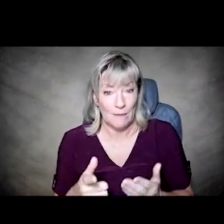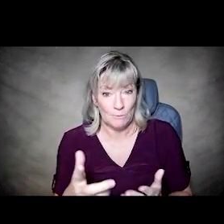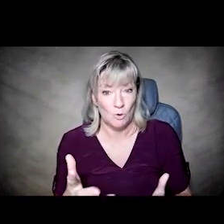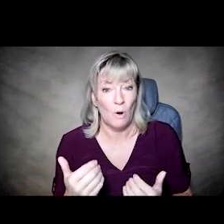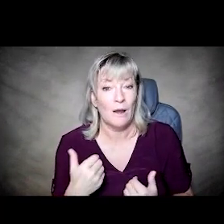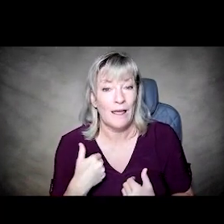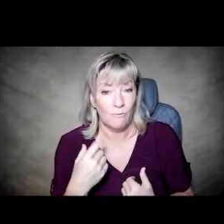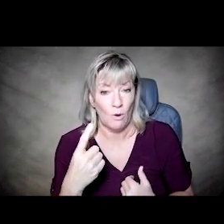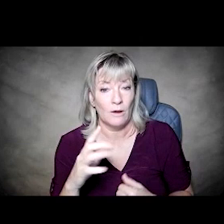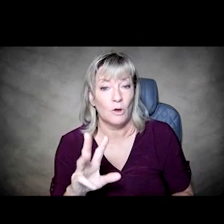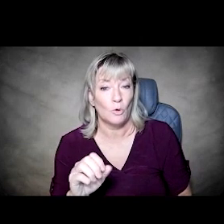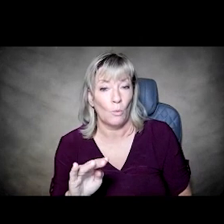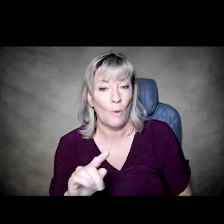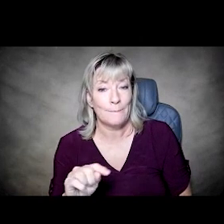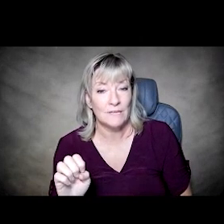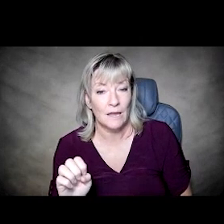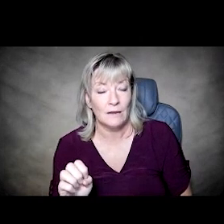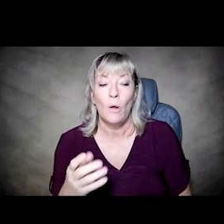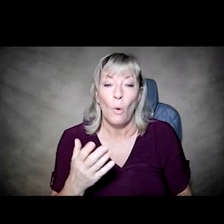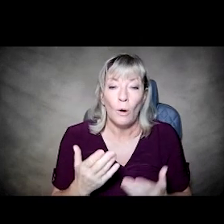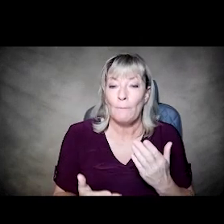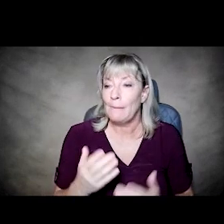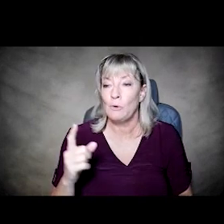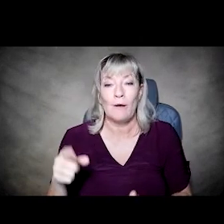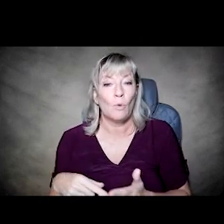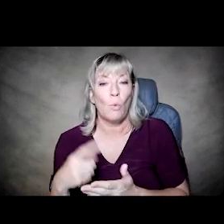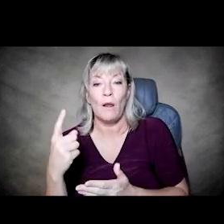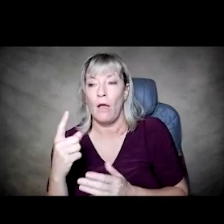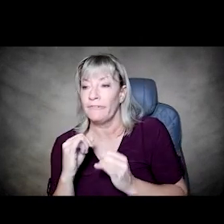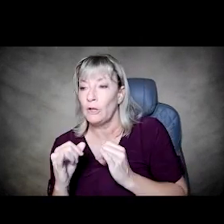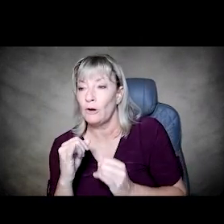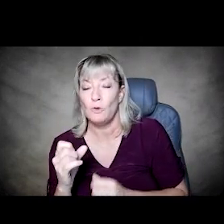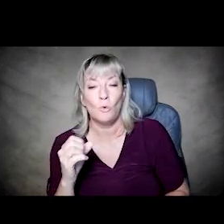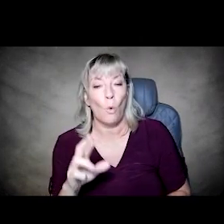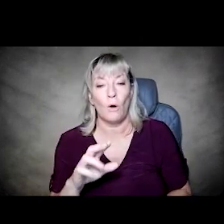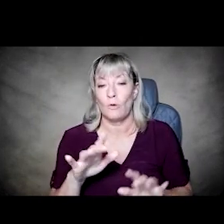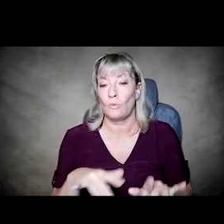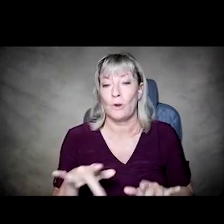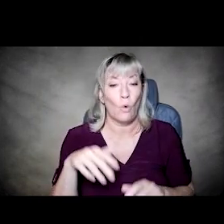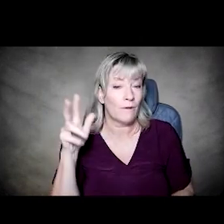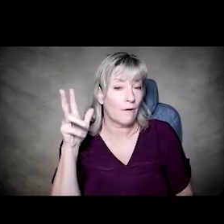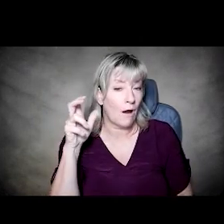You may also just have a standalone interview or recording that’s audio only. These are great